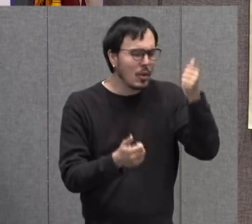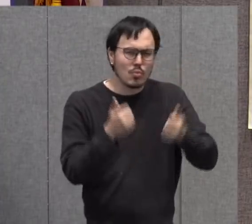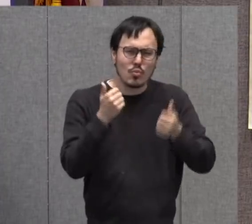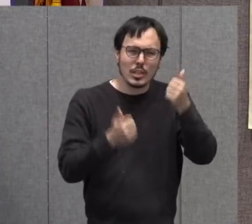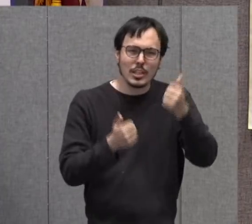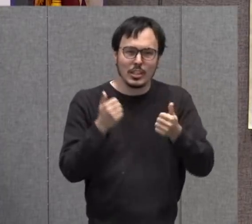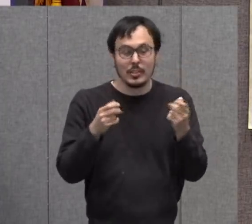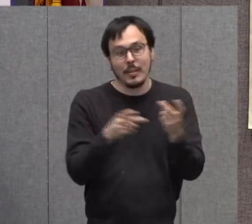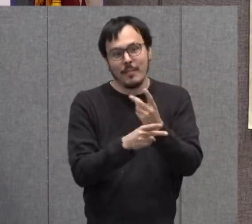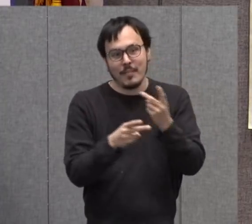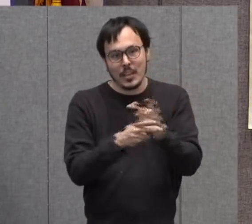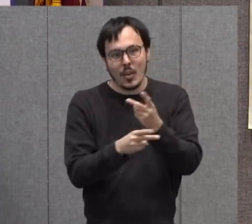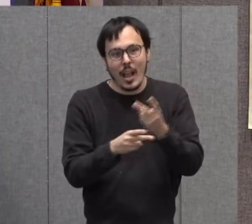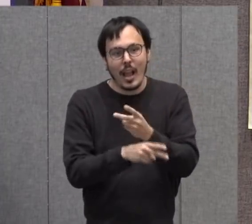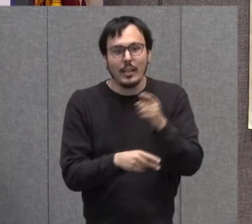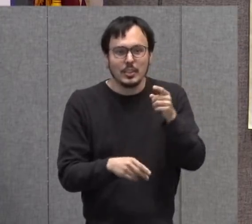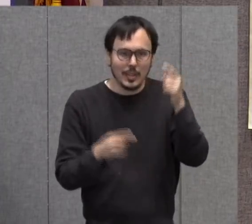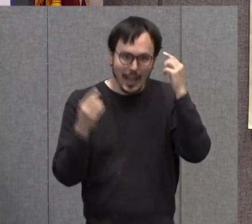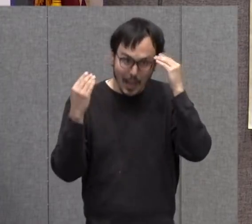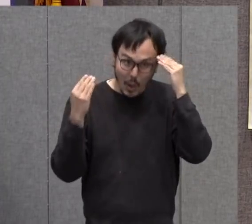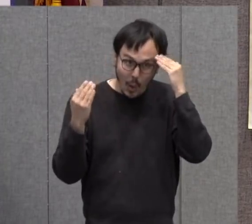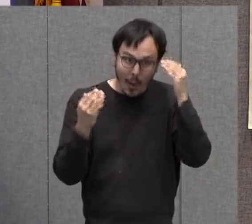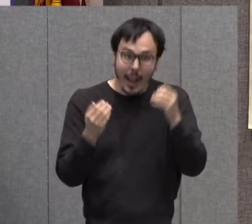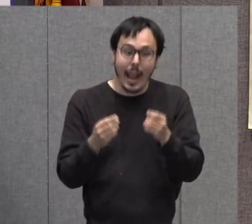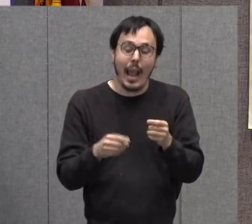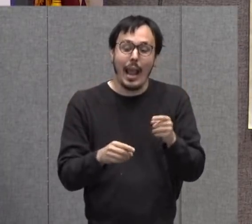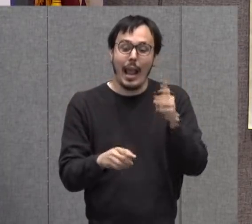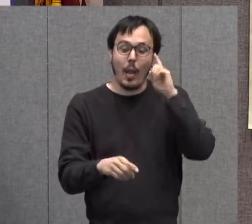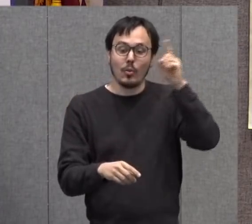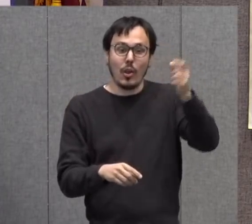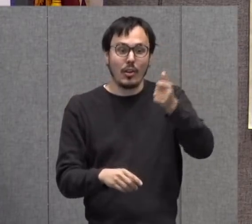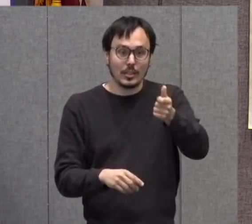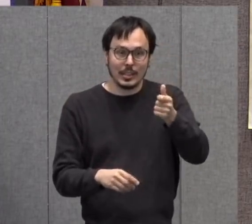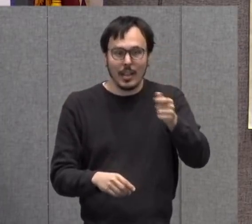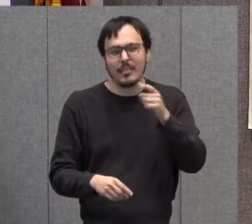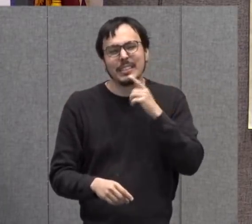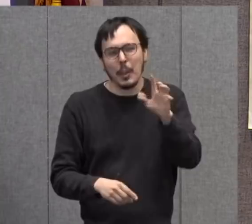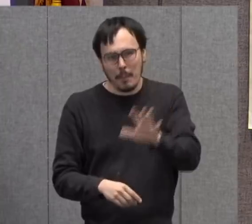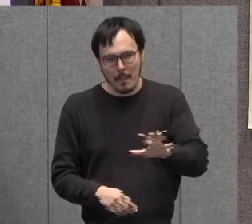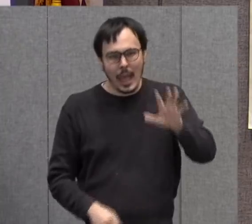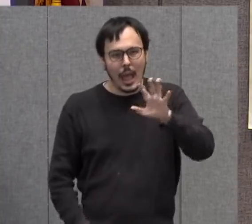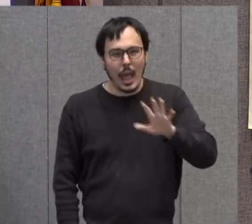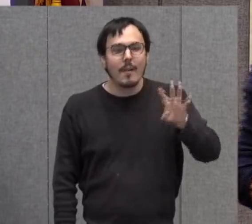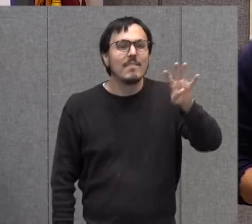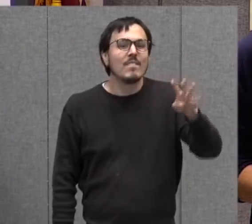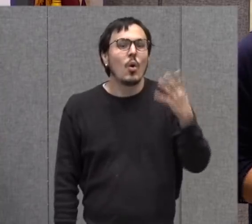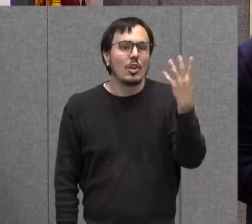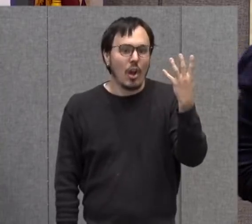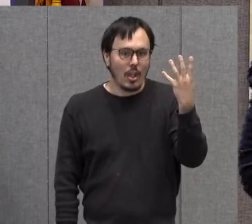just by knowing how many inches tall you are and knowing that it's about four dollars in an inch.